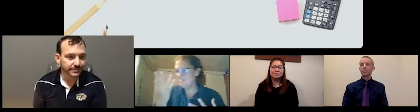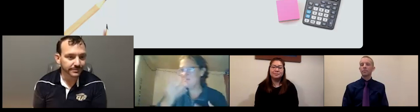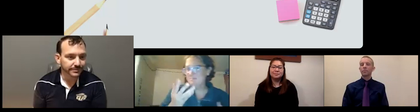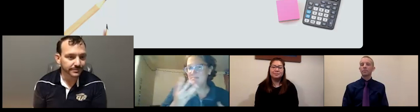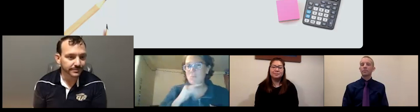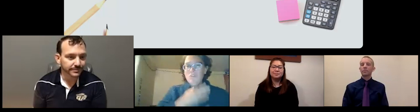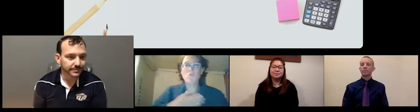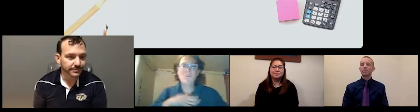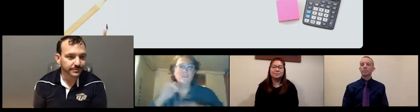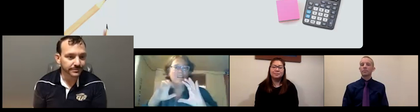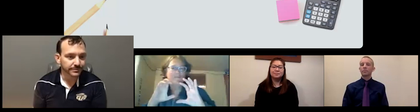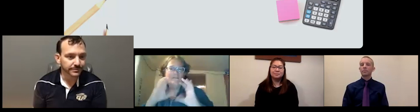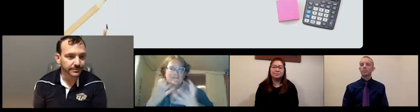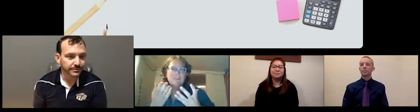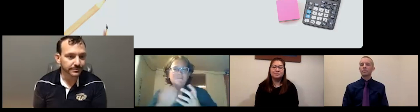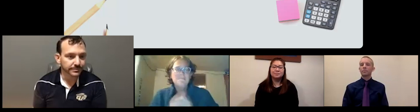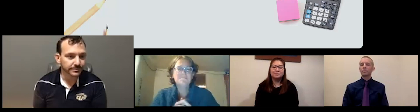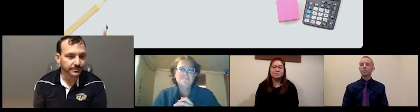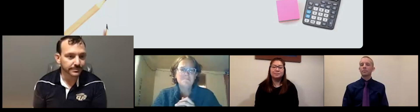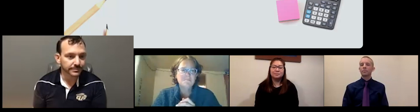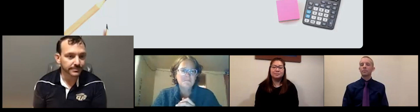I enjoyed that class.